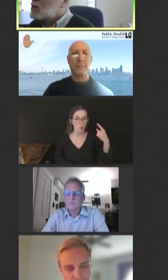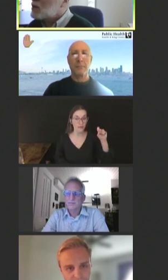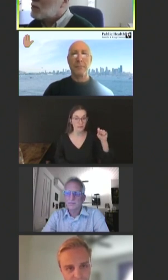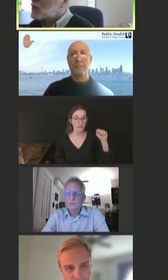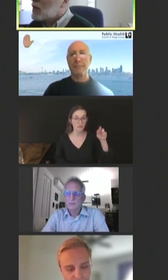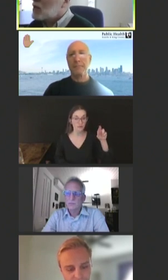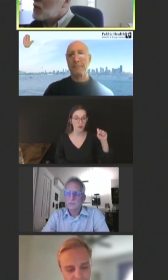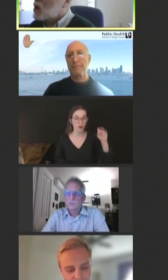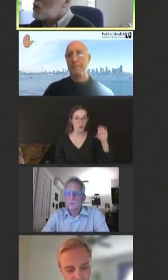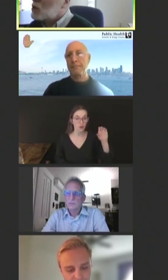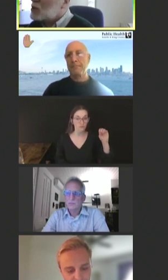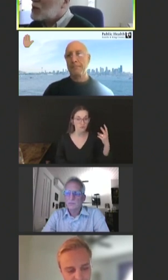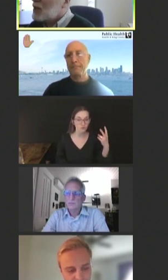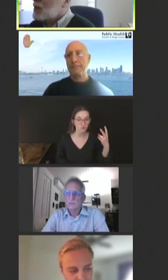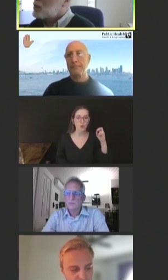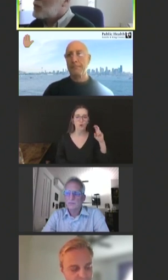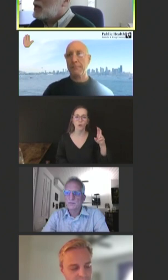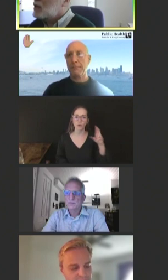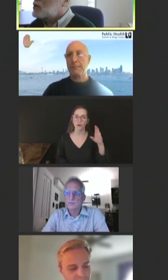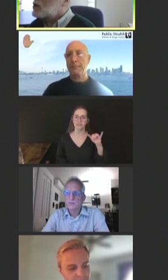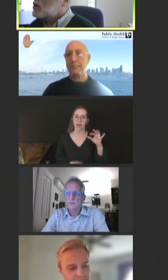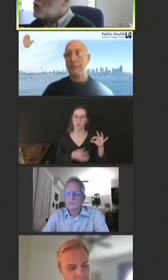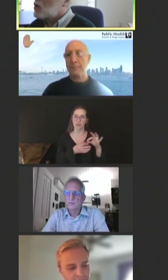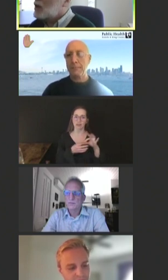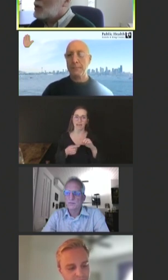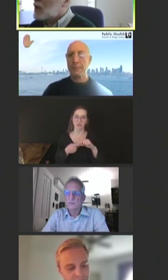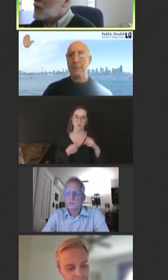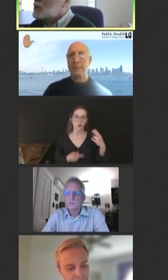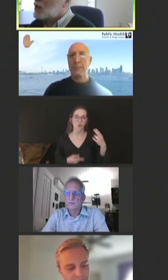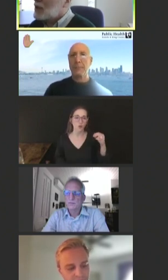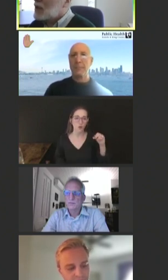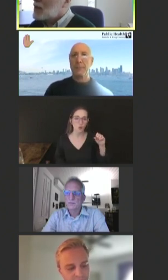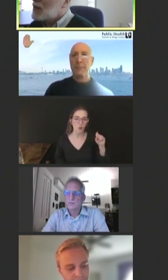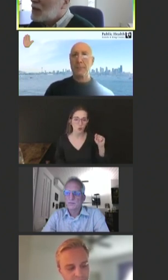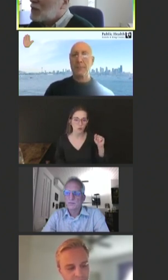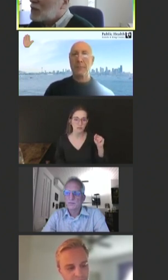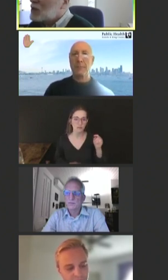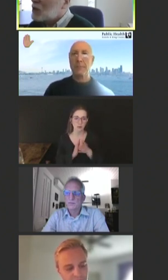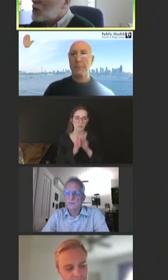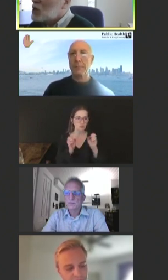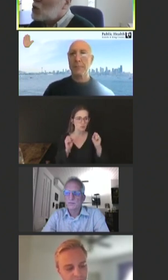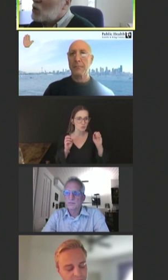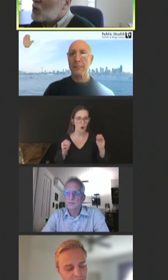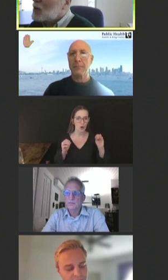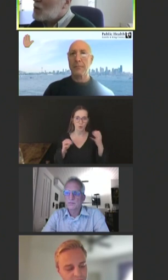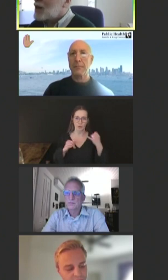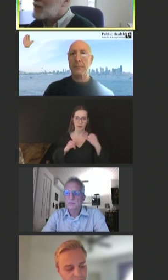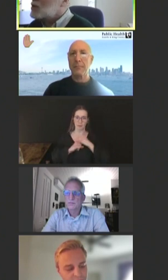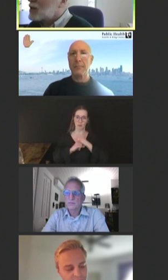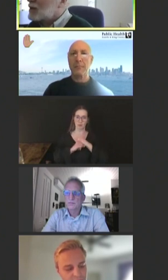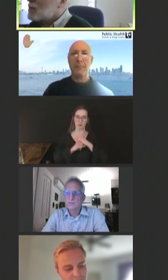is it related to the host, being so immunologically naive to a new pathogen